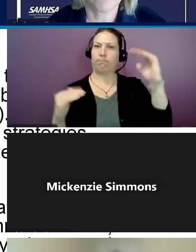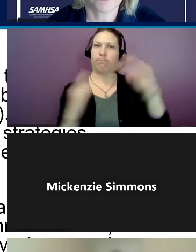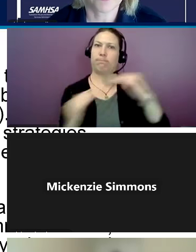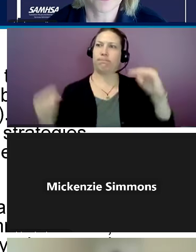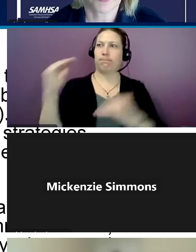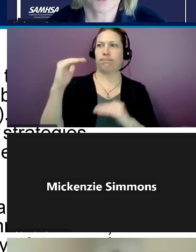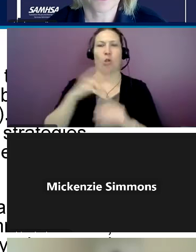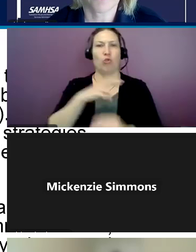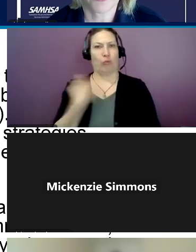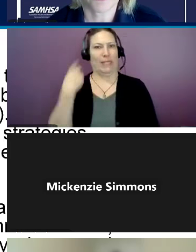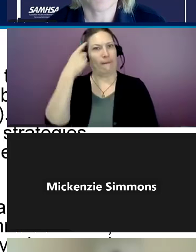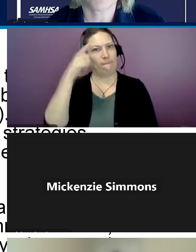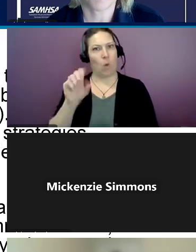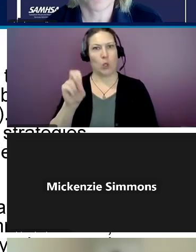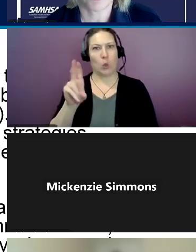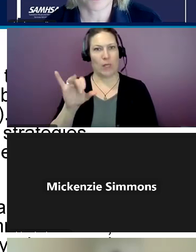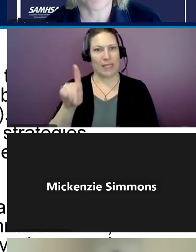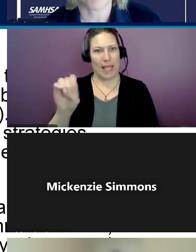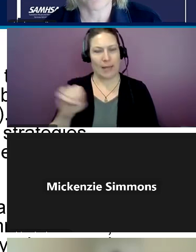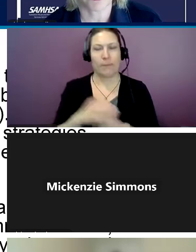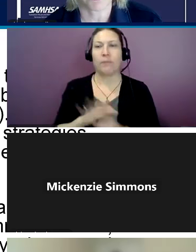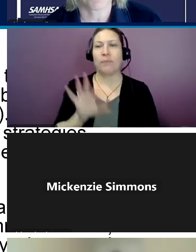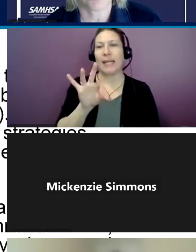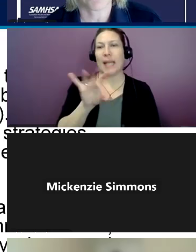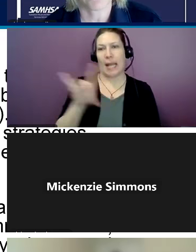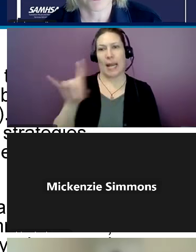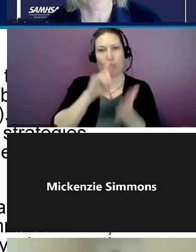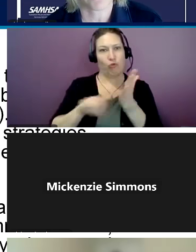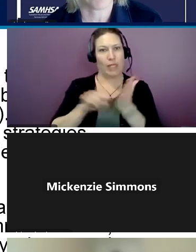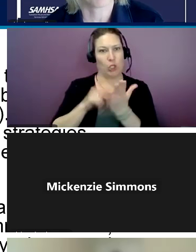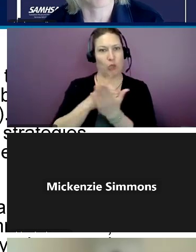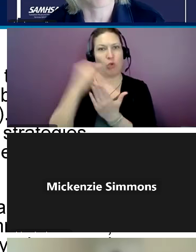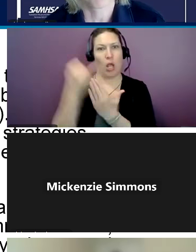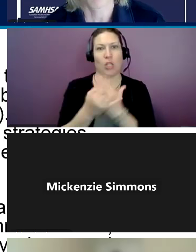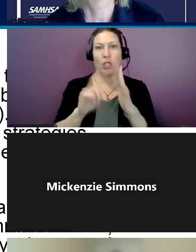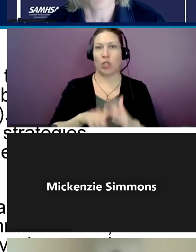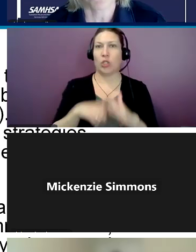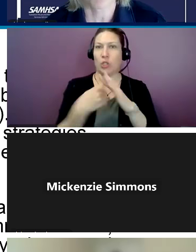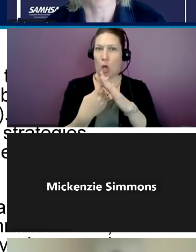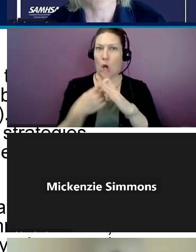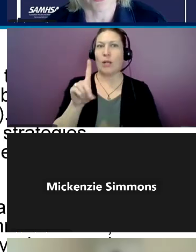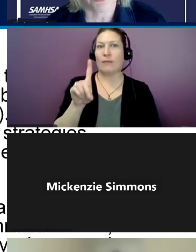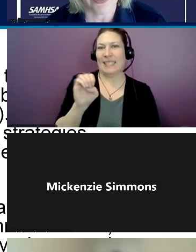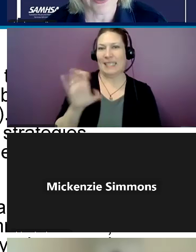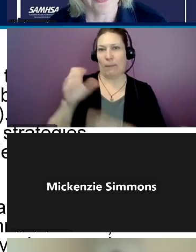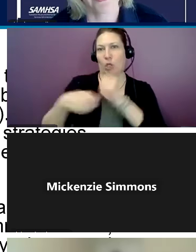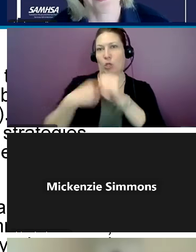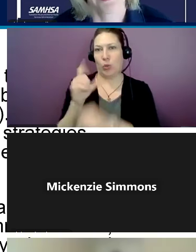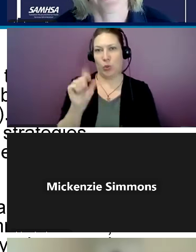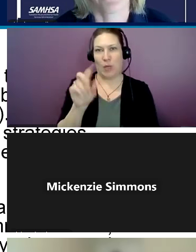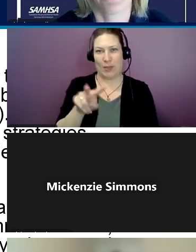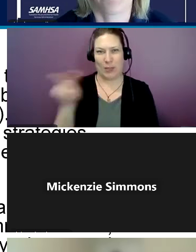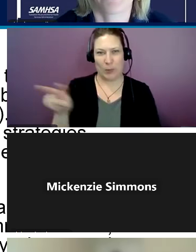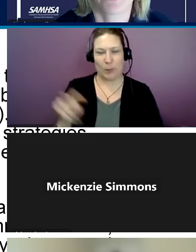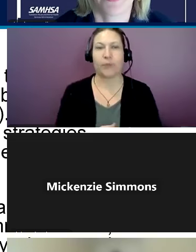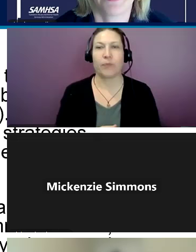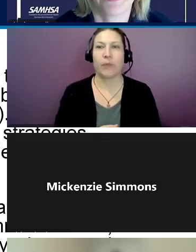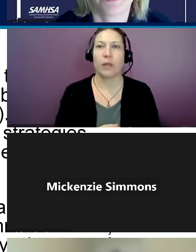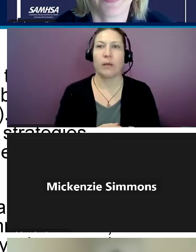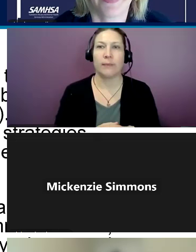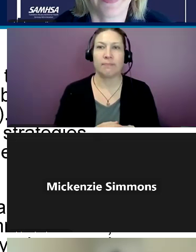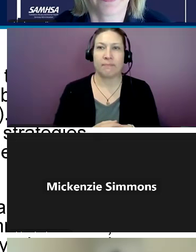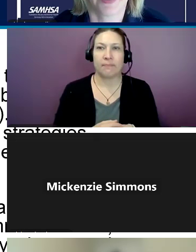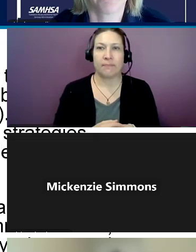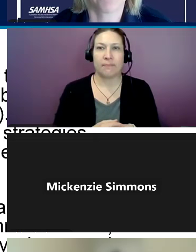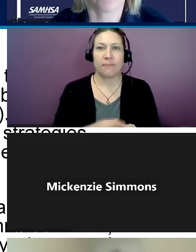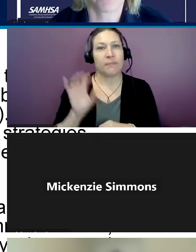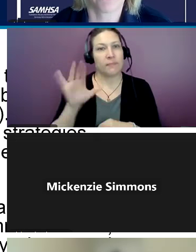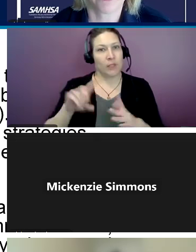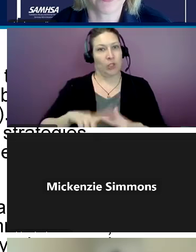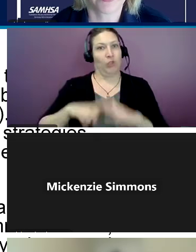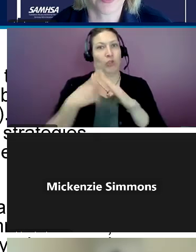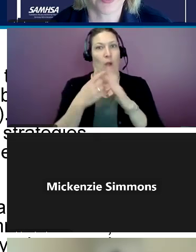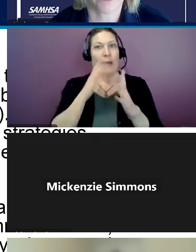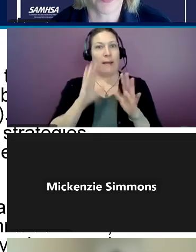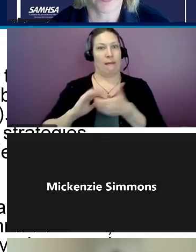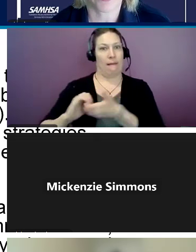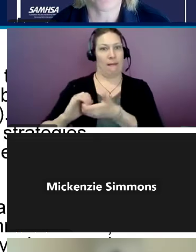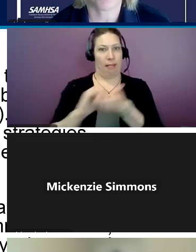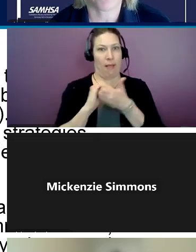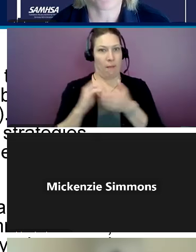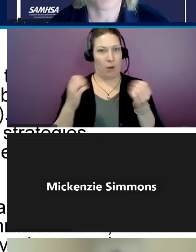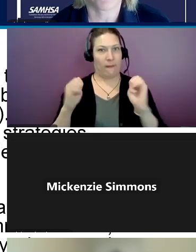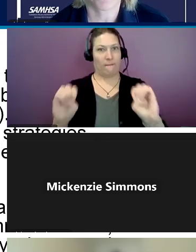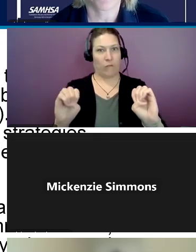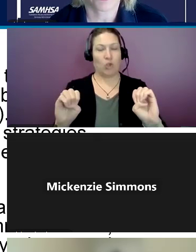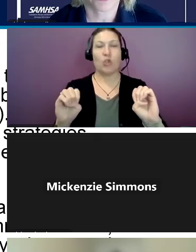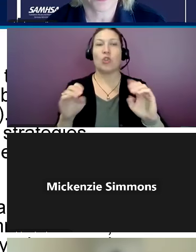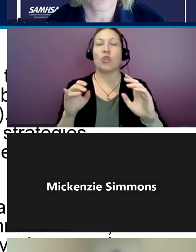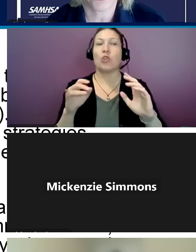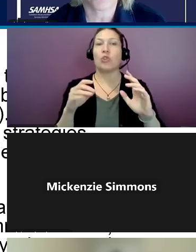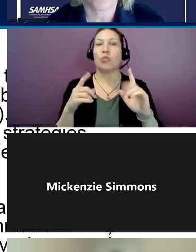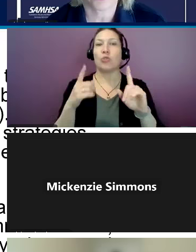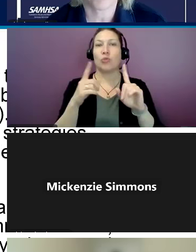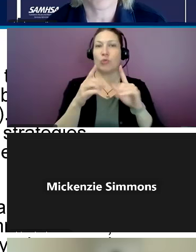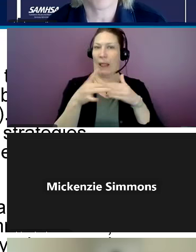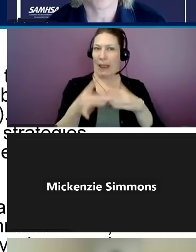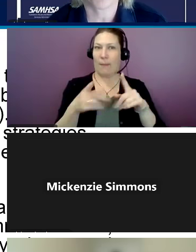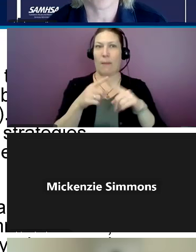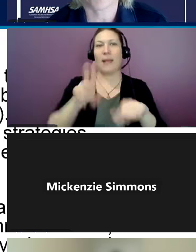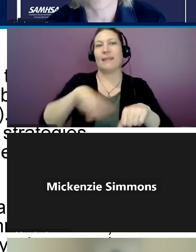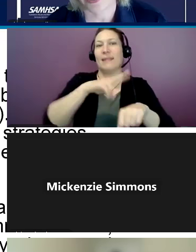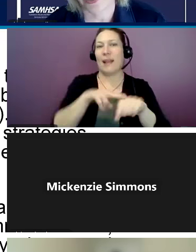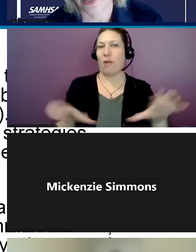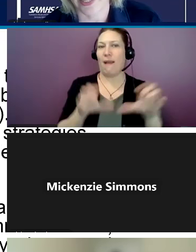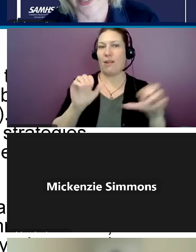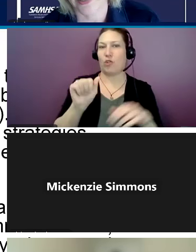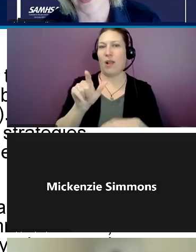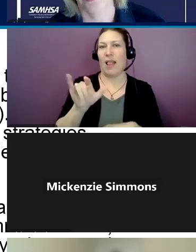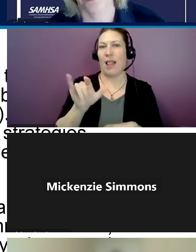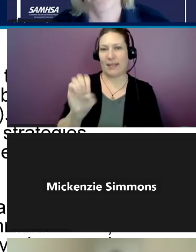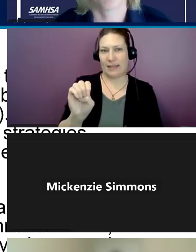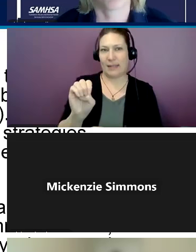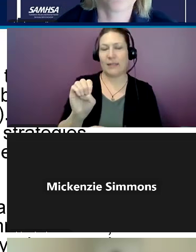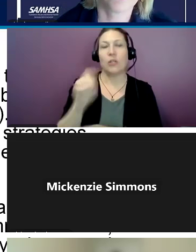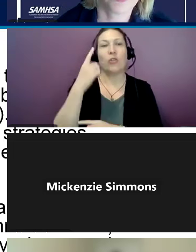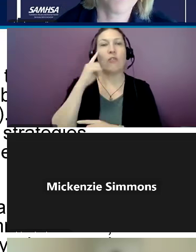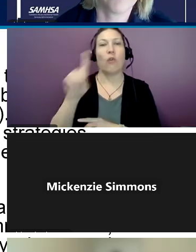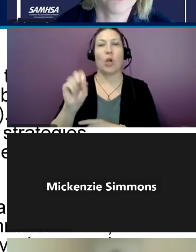The 988 four minute research project began in summer 2022 as a collaborative effort led by the National Action Alliance for Suicide Prevention, or the Action Alliance,